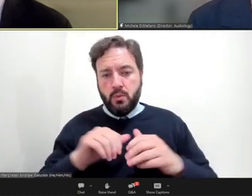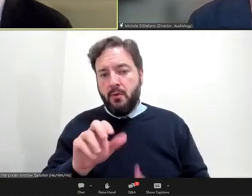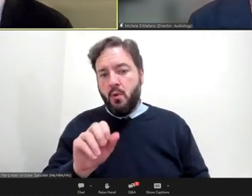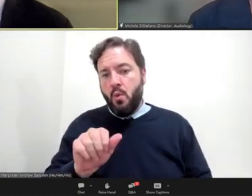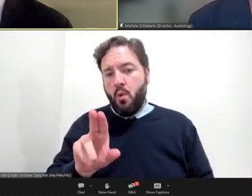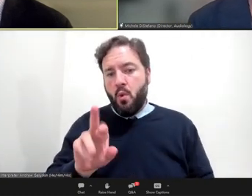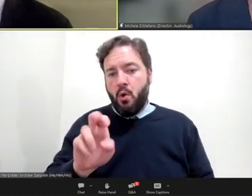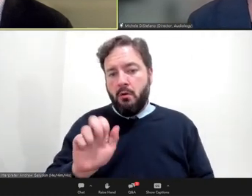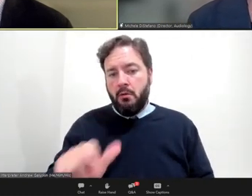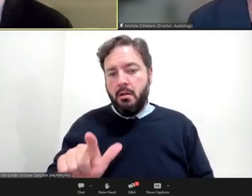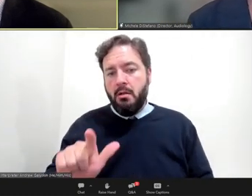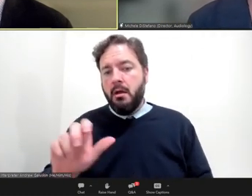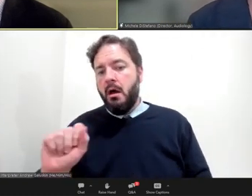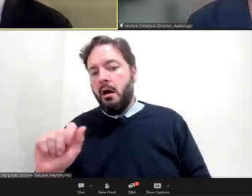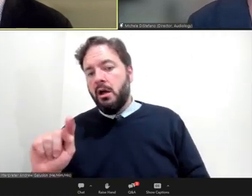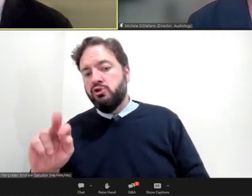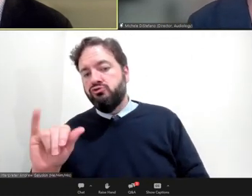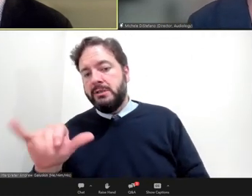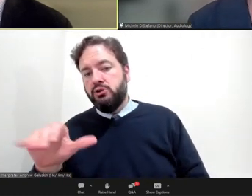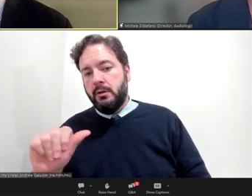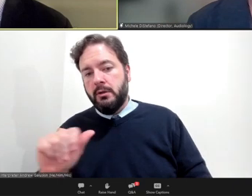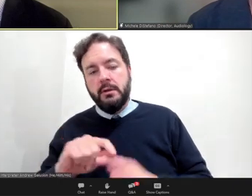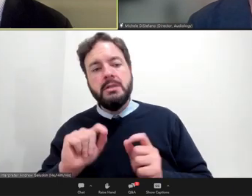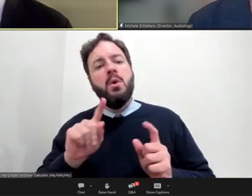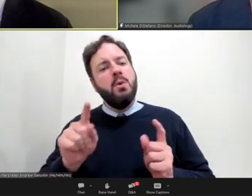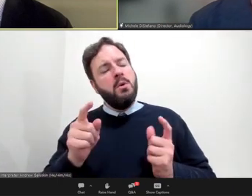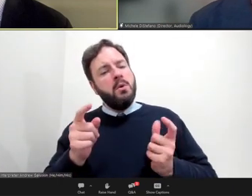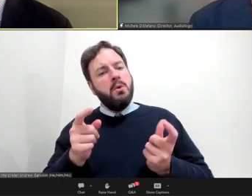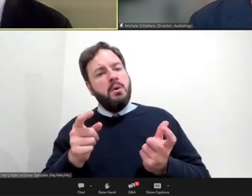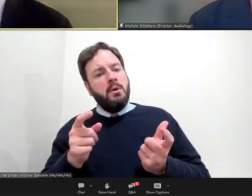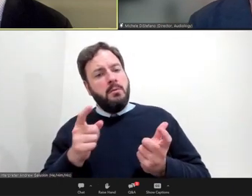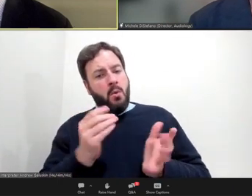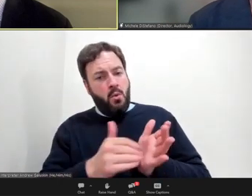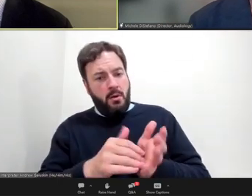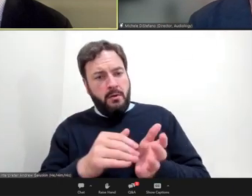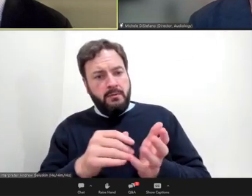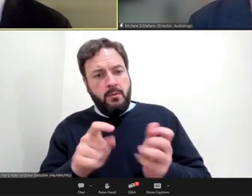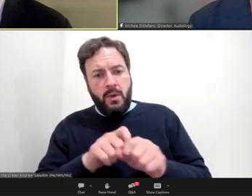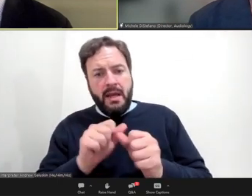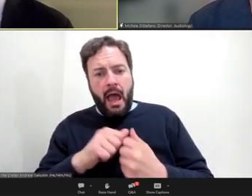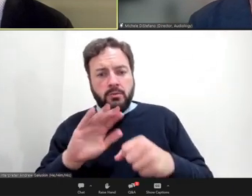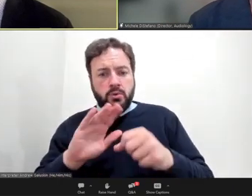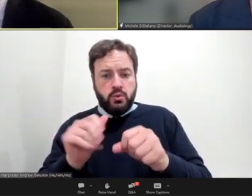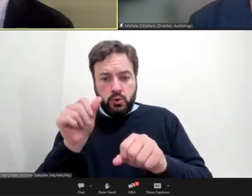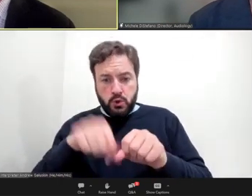But there are sometimes cases where we can do procedures to open the canal, and that can be a